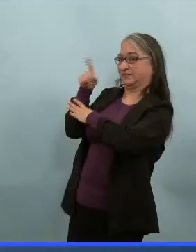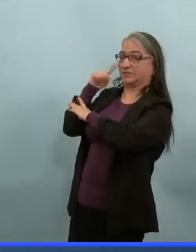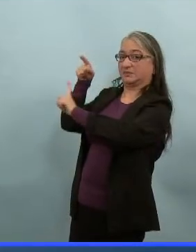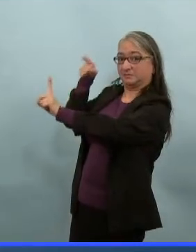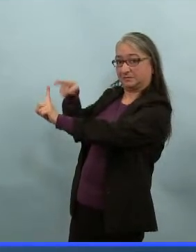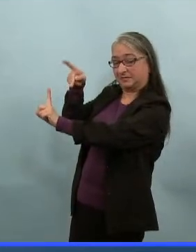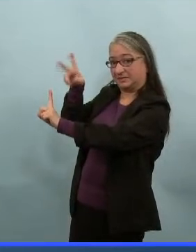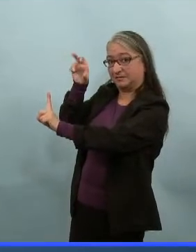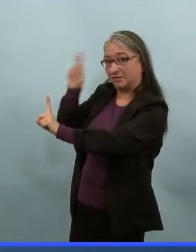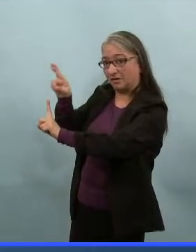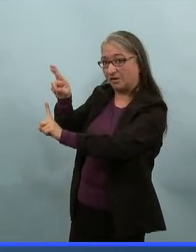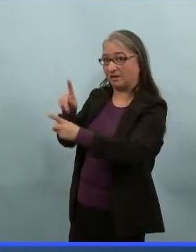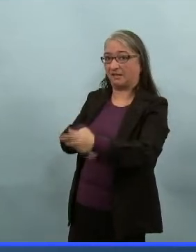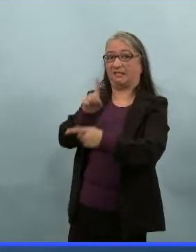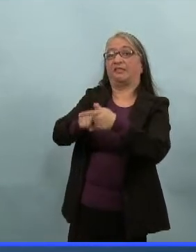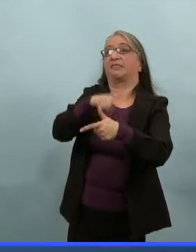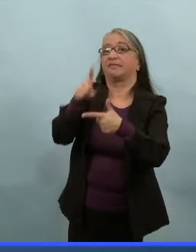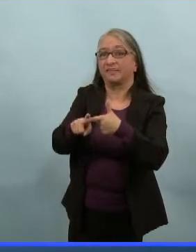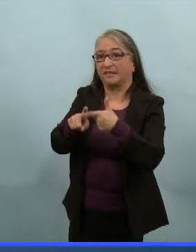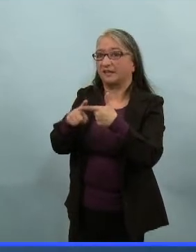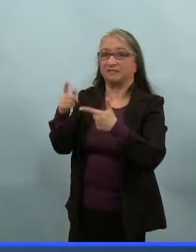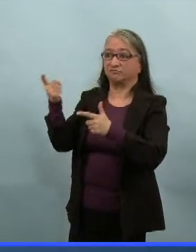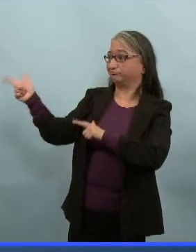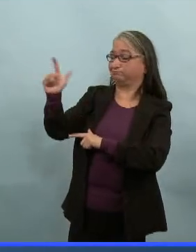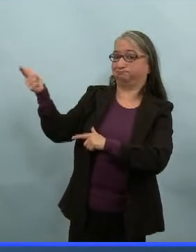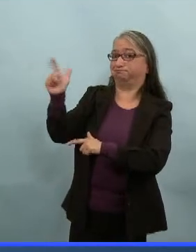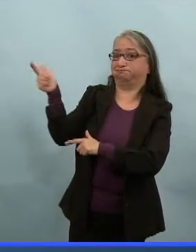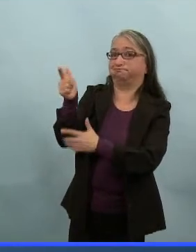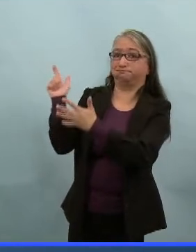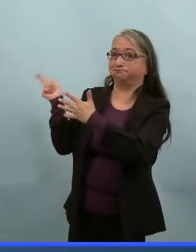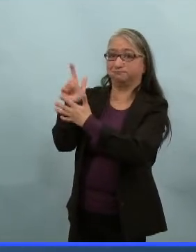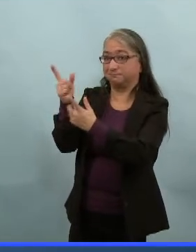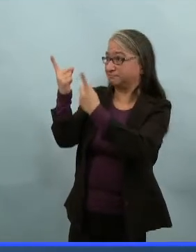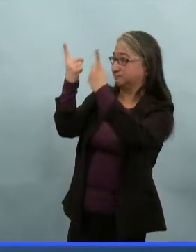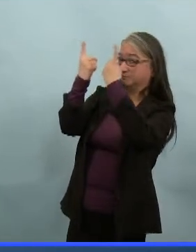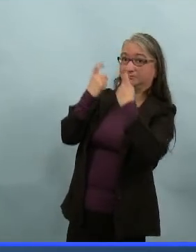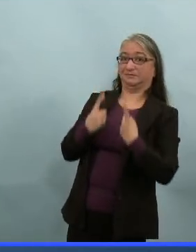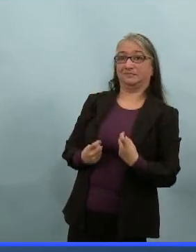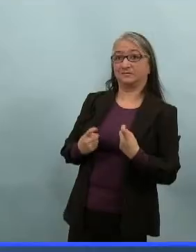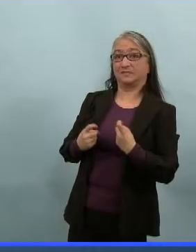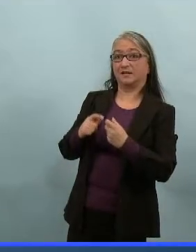and after some indeterminate length of time to get to that quiz be sent home with a rapid test